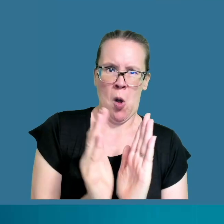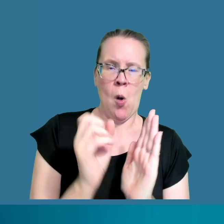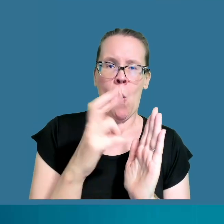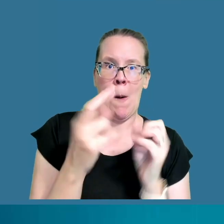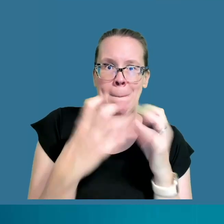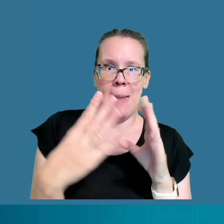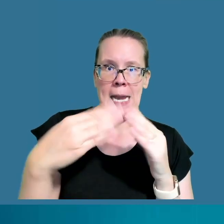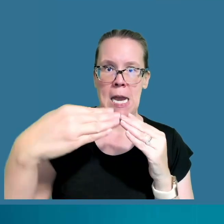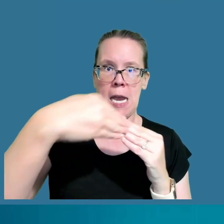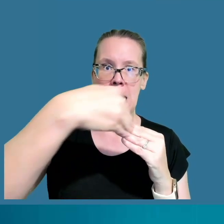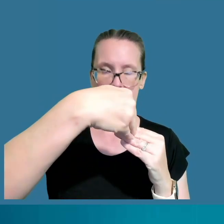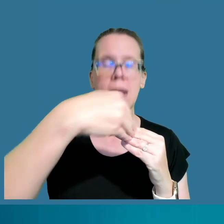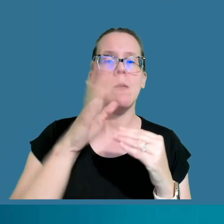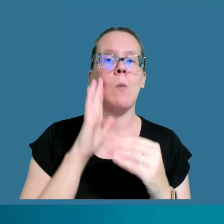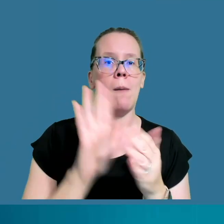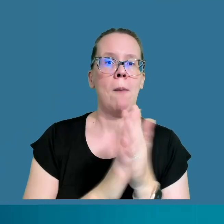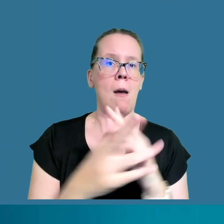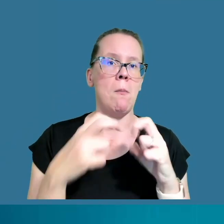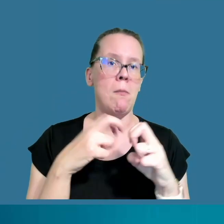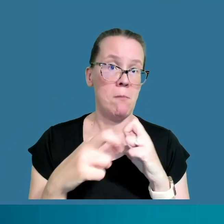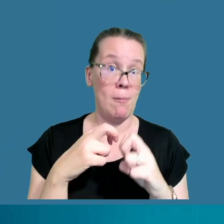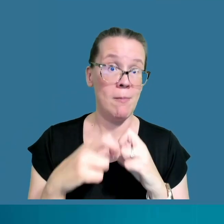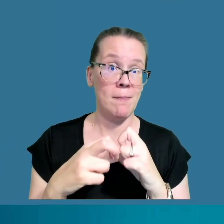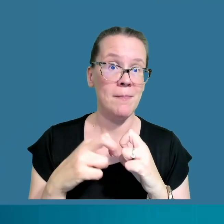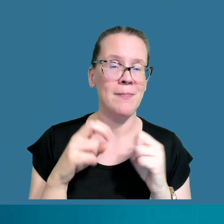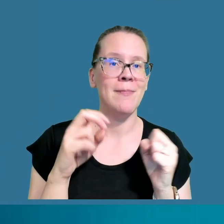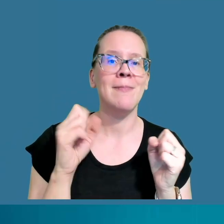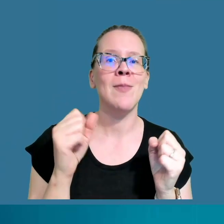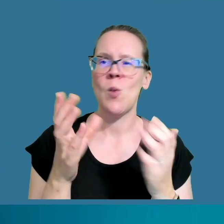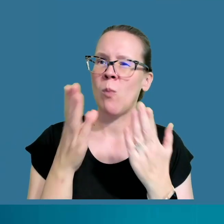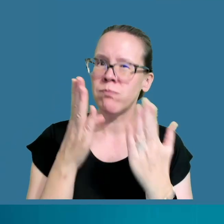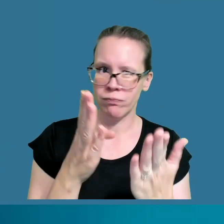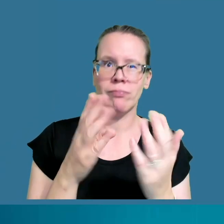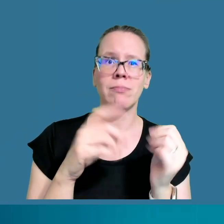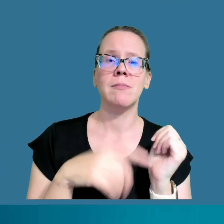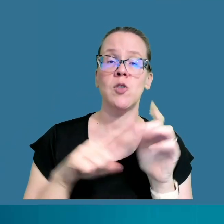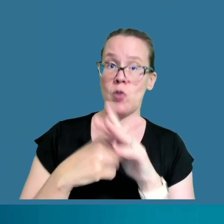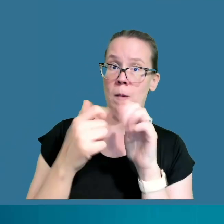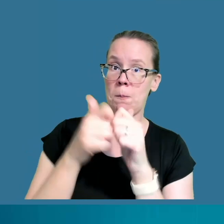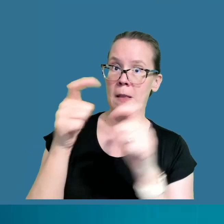side. But because I've marked them ahead of time, I'll know that I don't need to extend